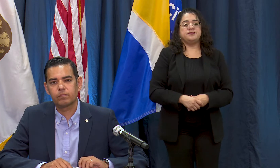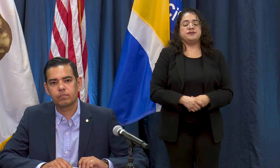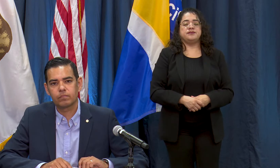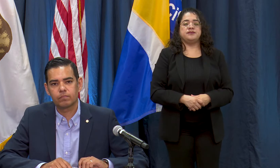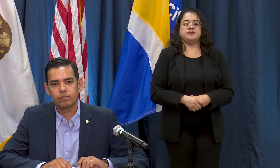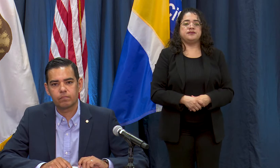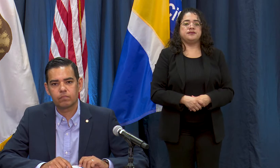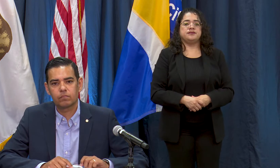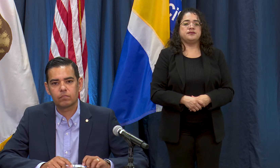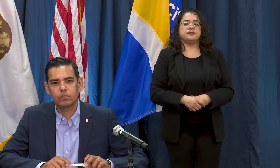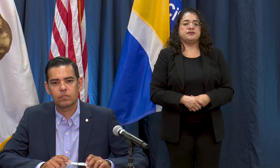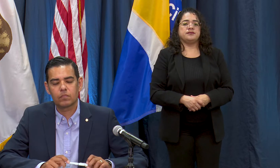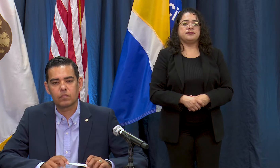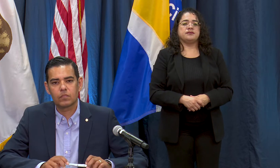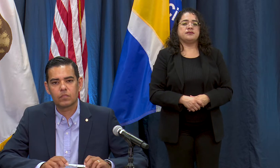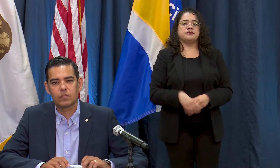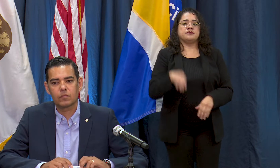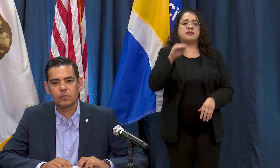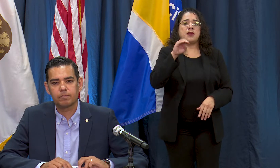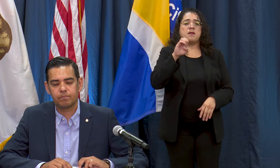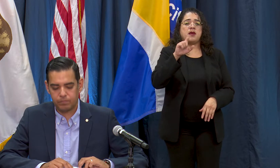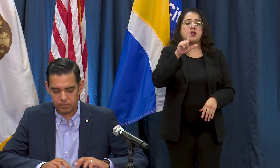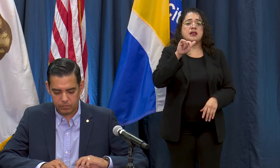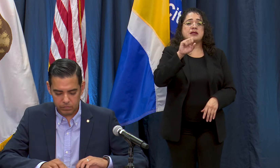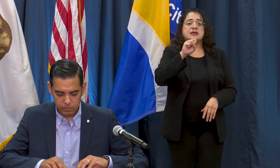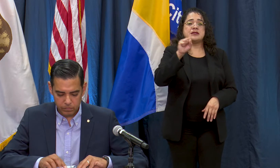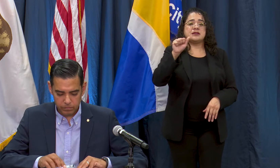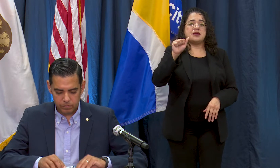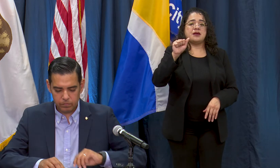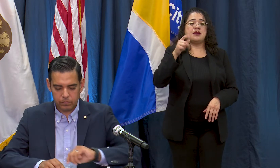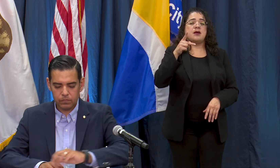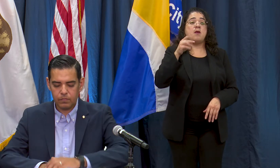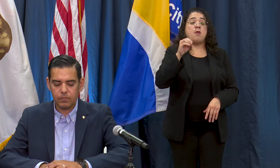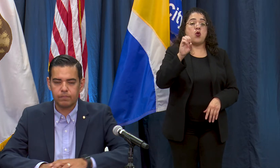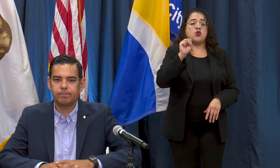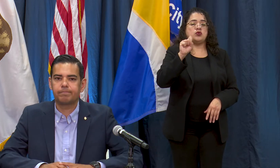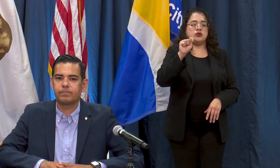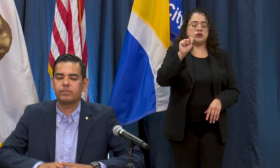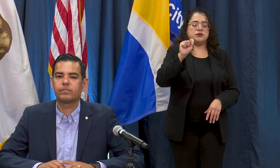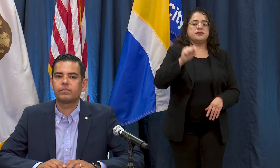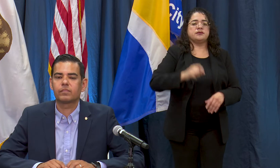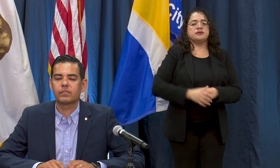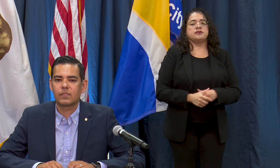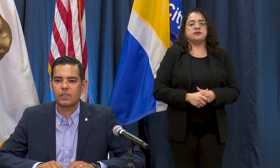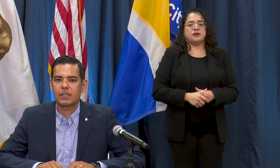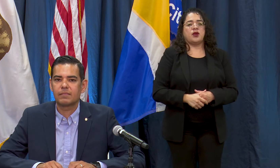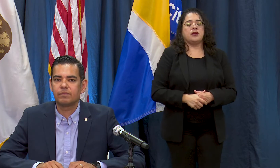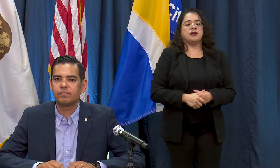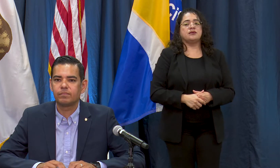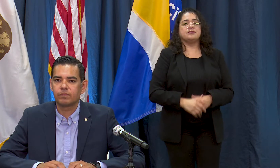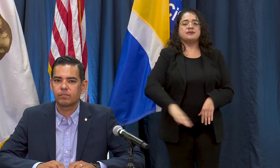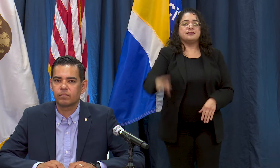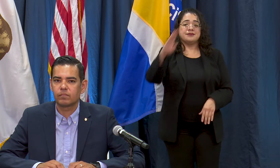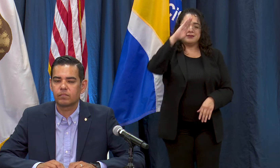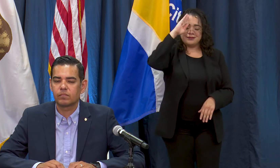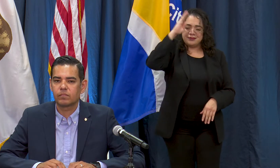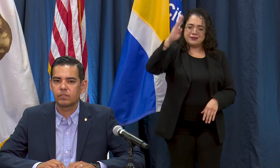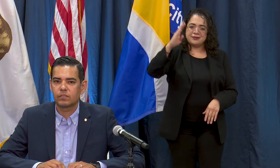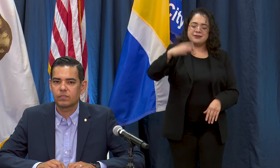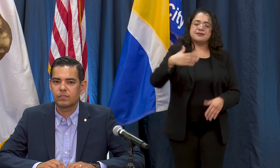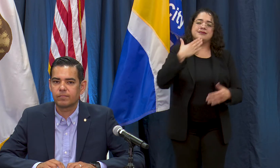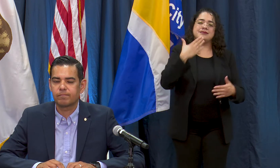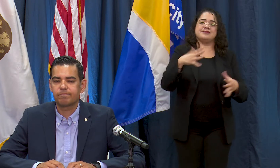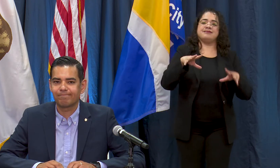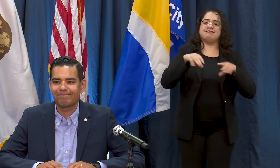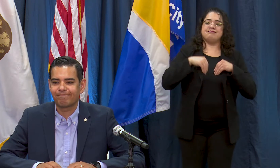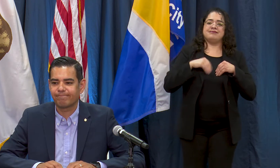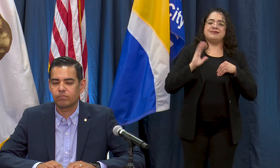Next up we have Melissa from the LB Post. Hi thanks for taking our questions. I have a